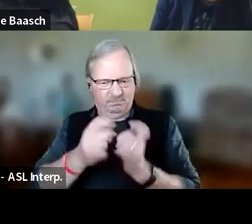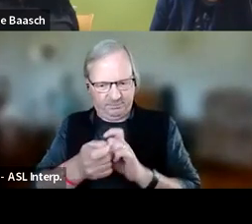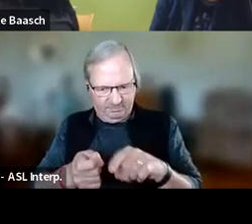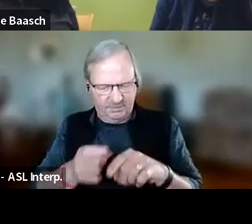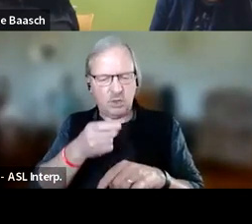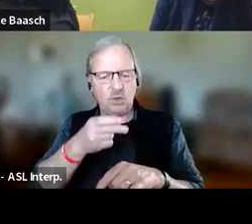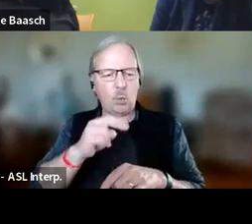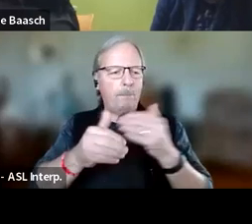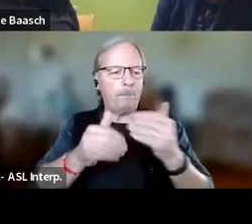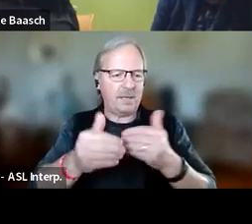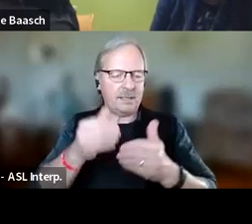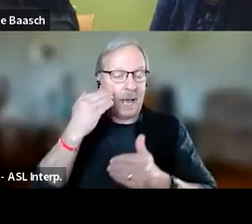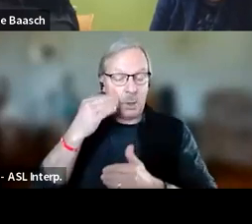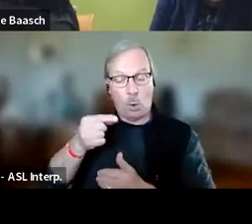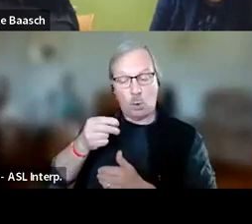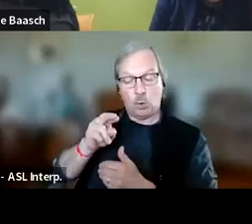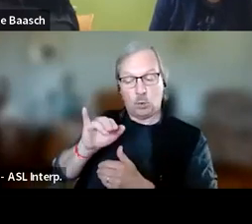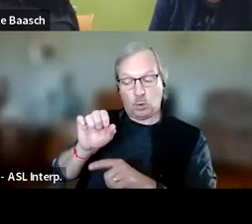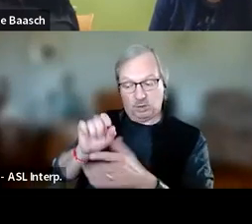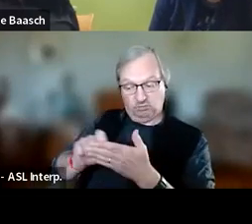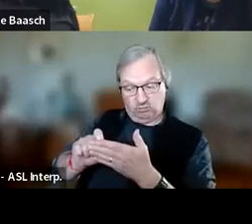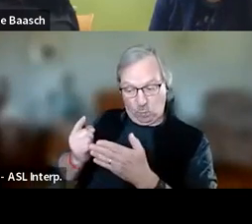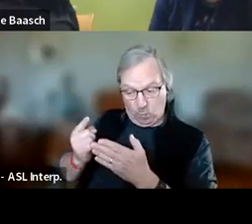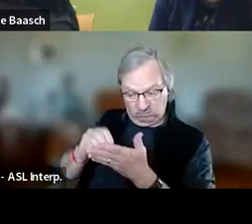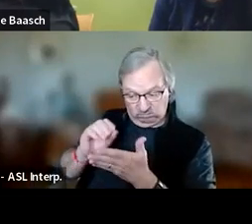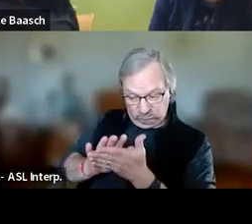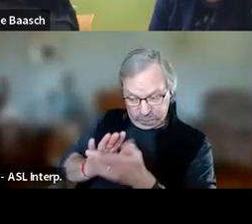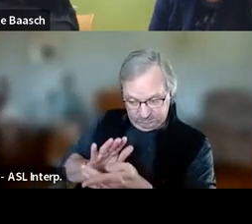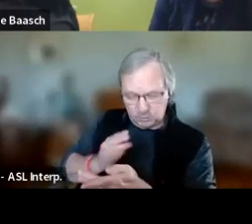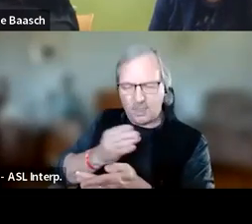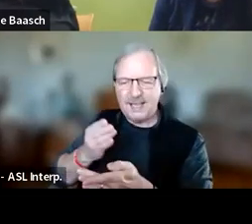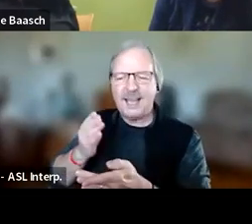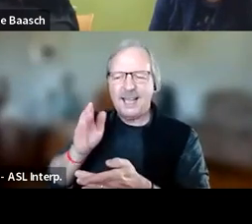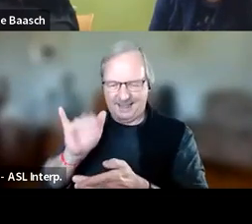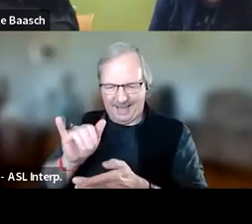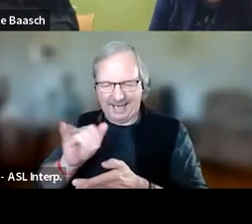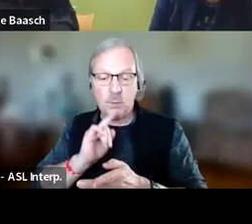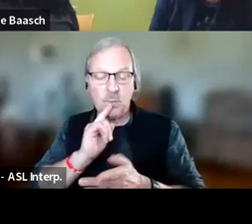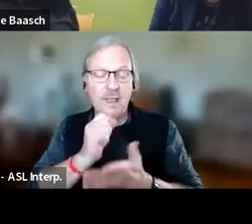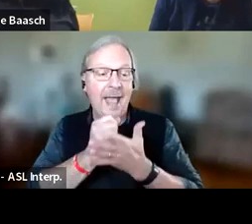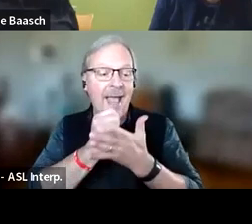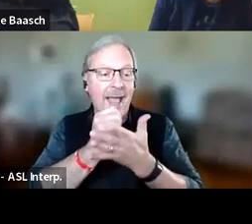and I know Georgi has one written down. So things like that can be really, really helpful for you too.